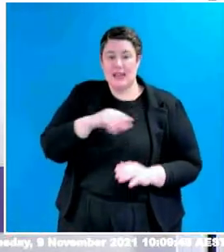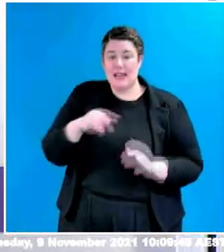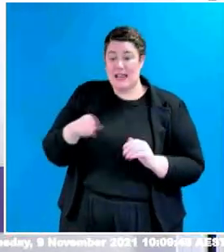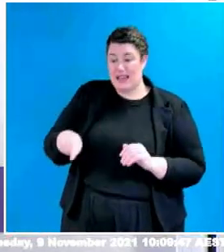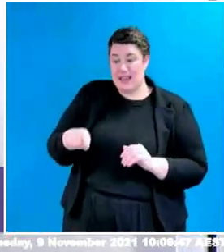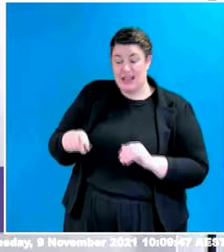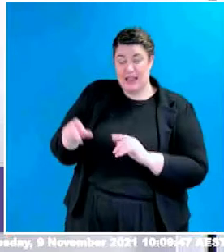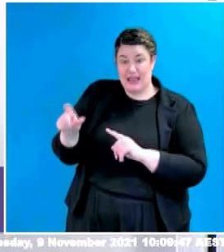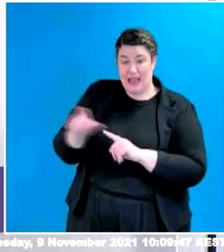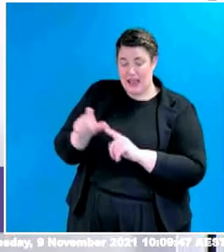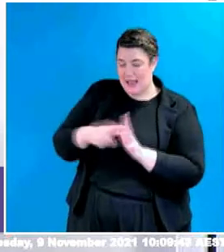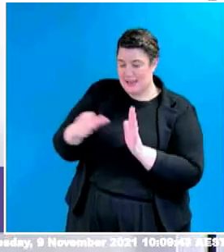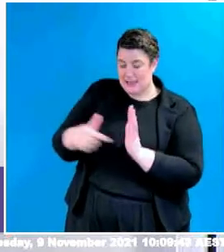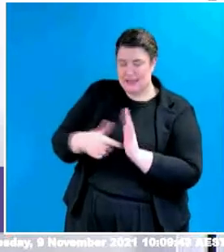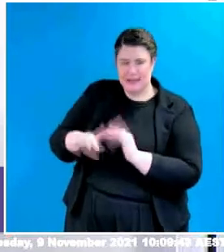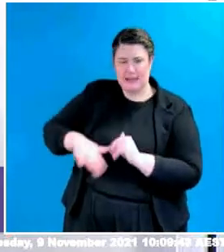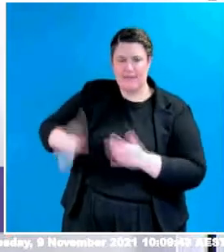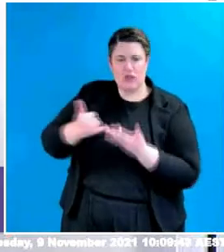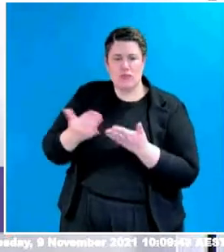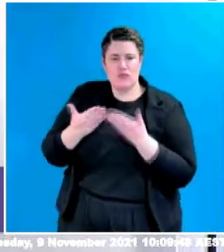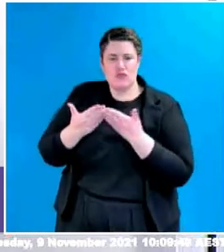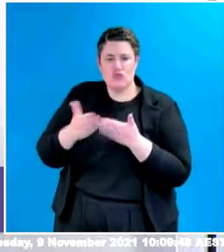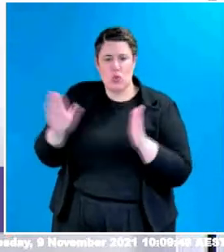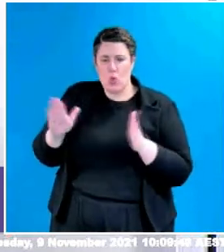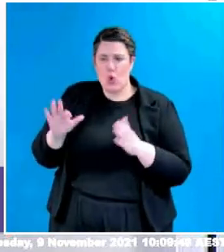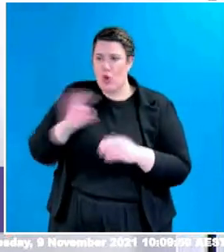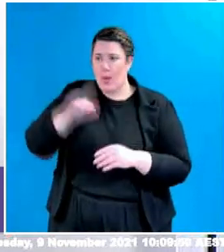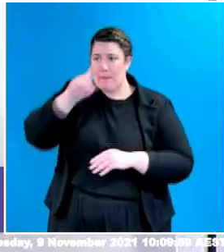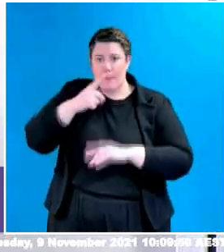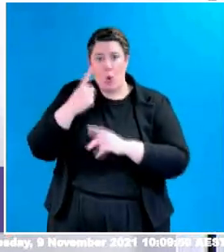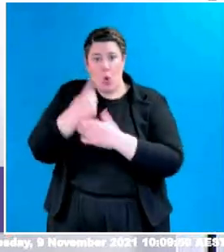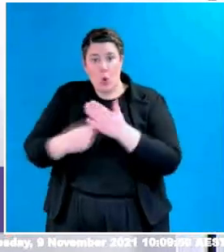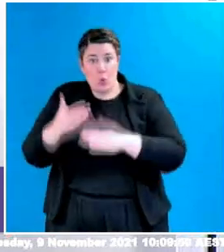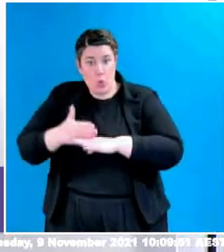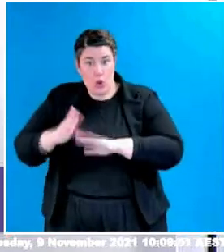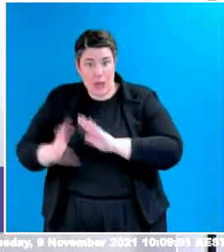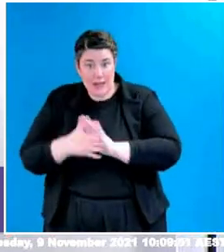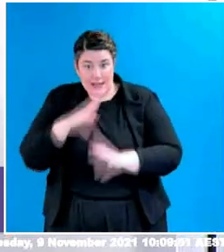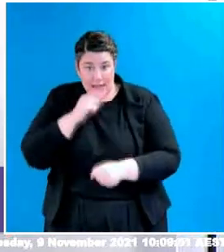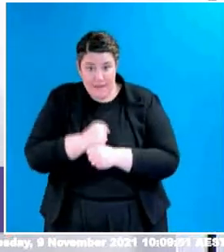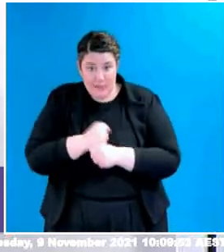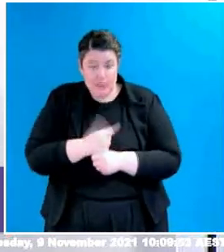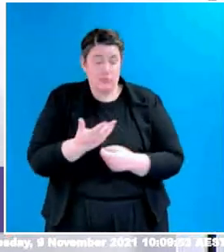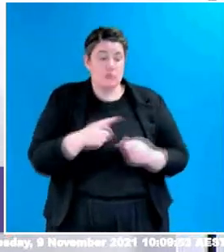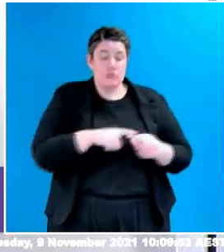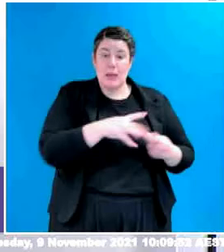It is not just public servants, it is also a minister, it may be a police